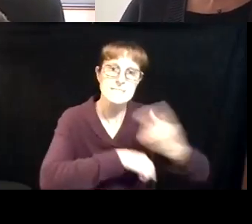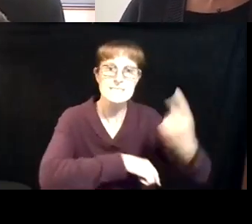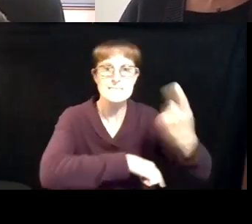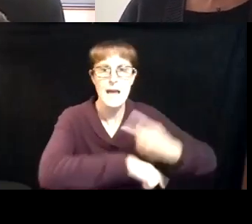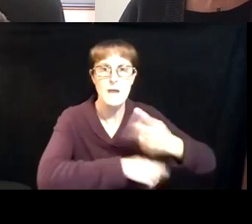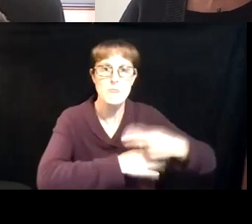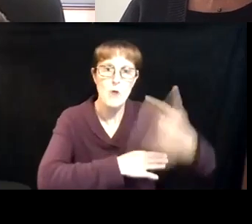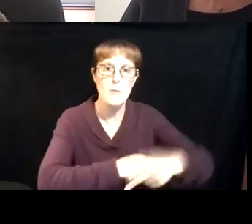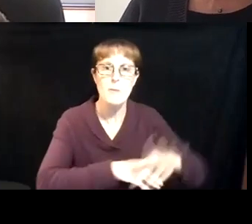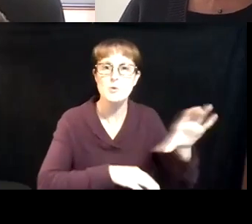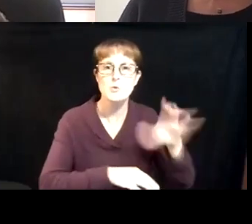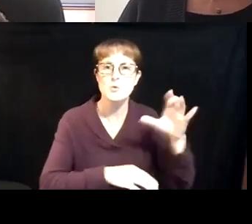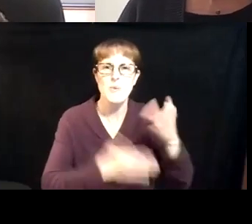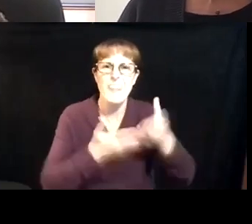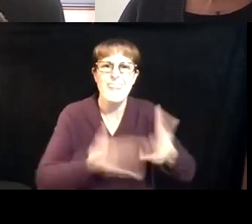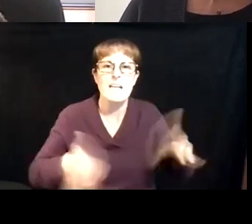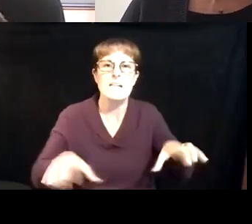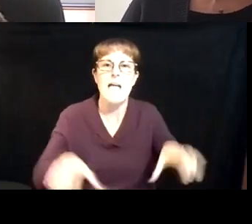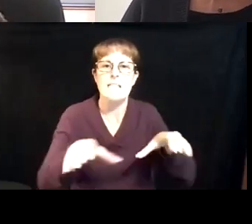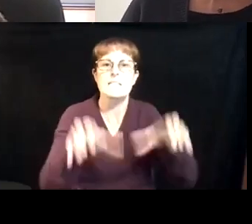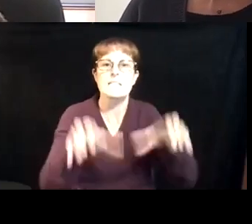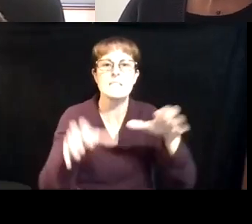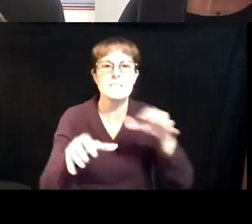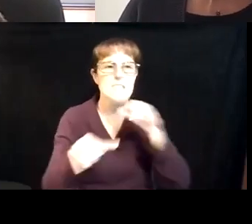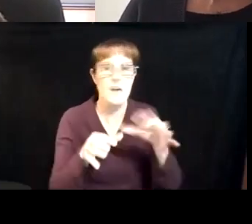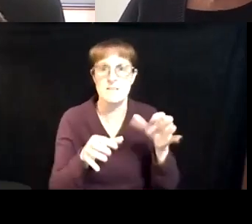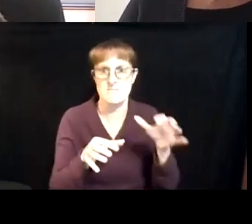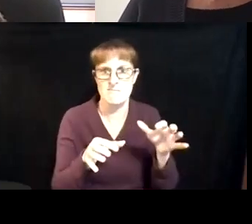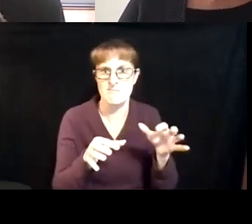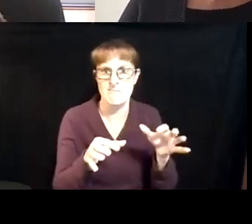We pretend that that's job training, But it's not.